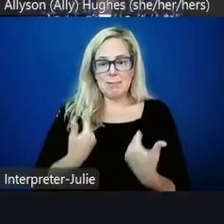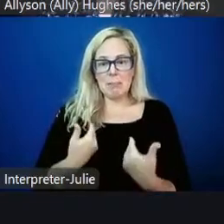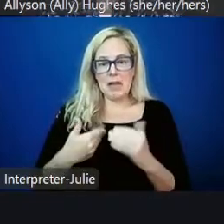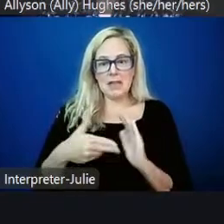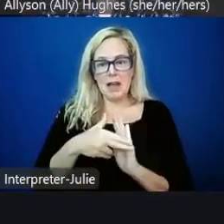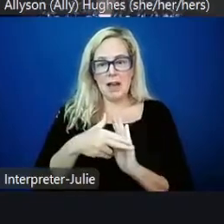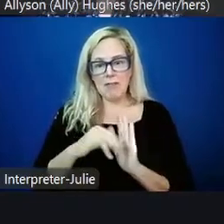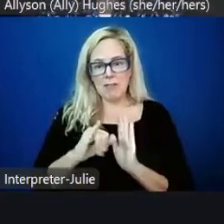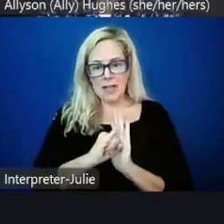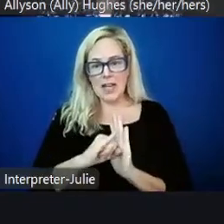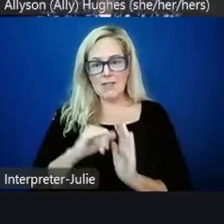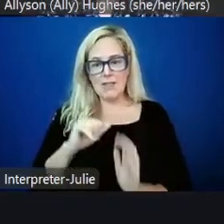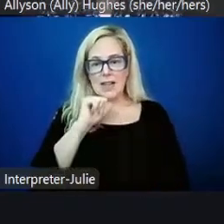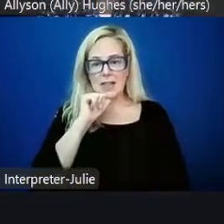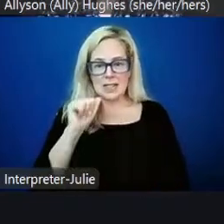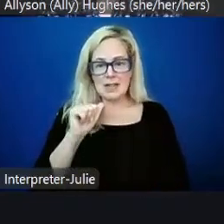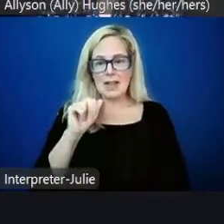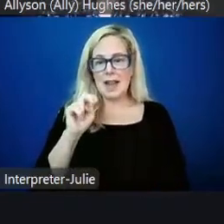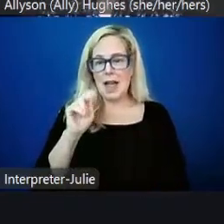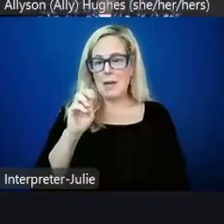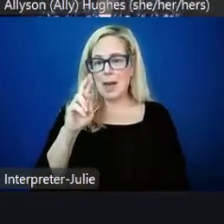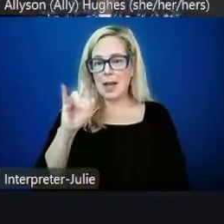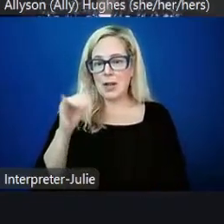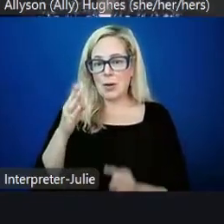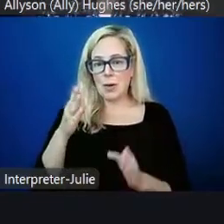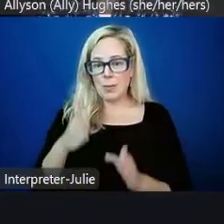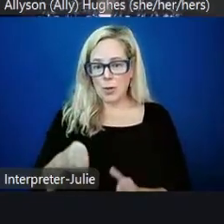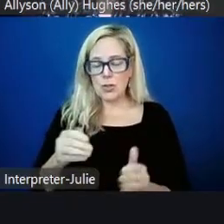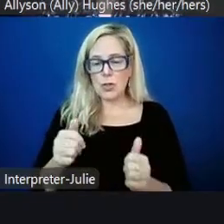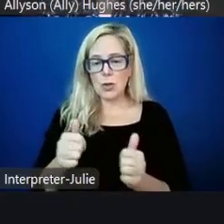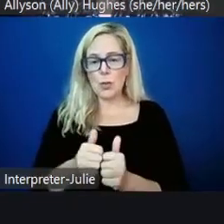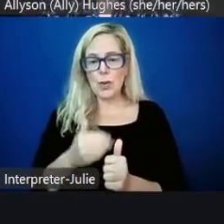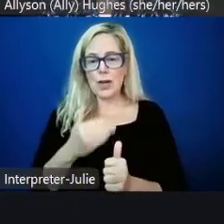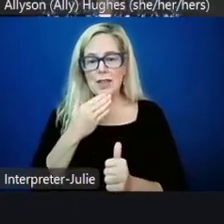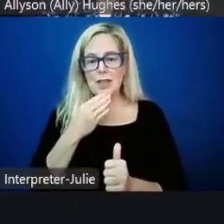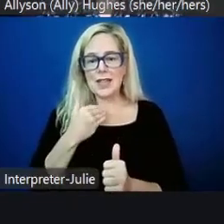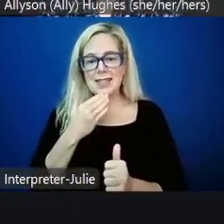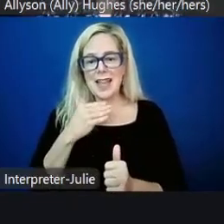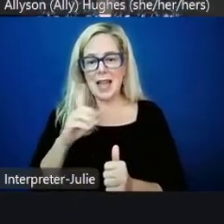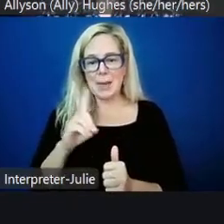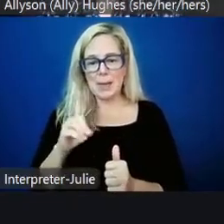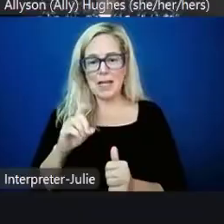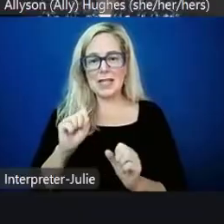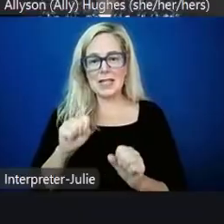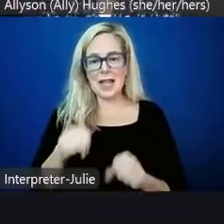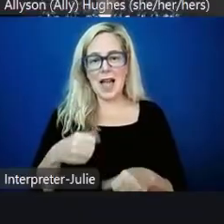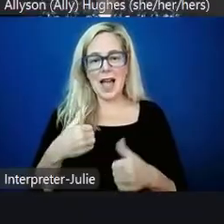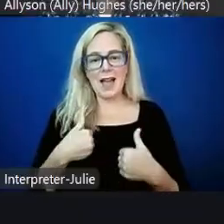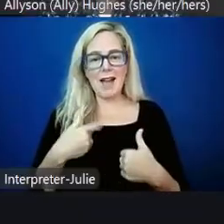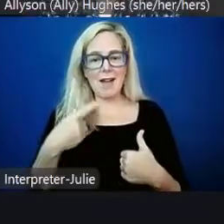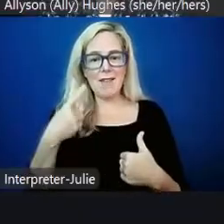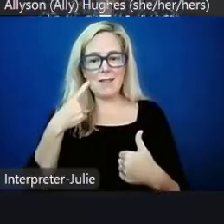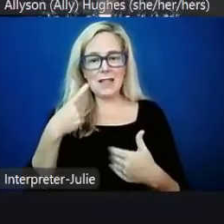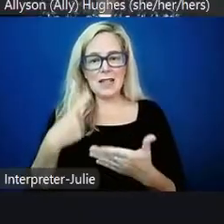I've experienced much of and heard from plenty of friends and community members who have, and this is a very needed area.